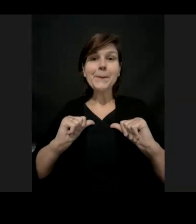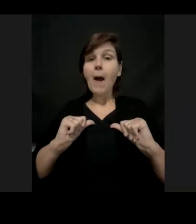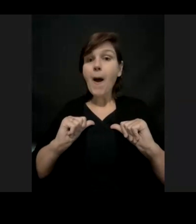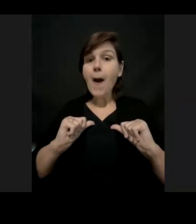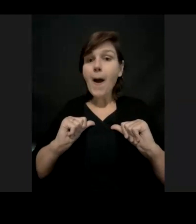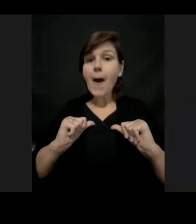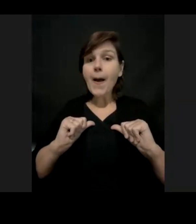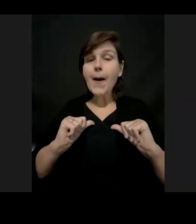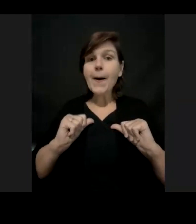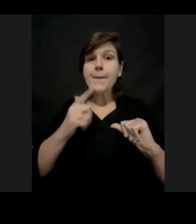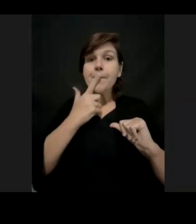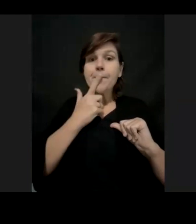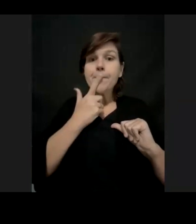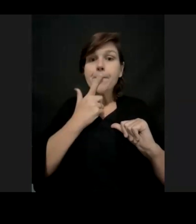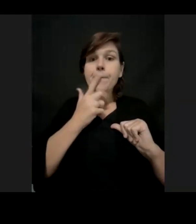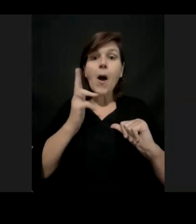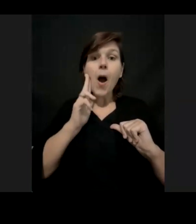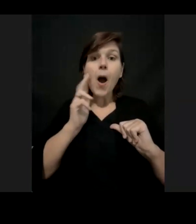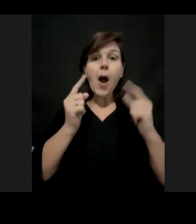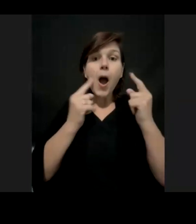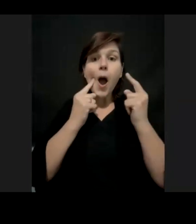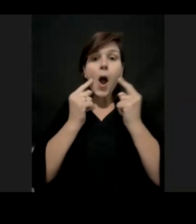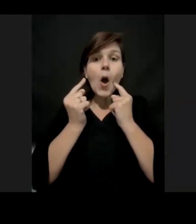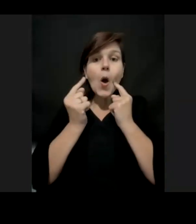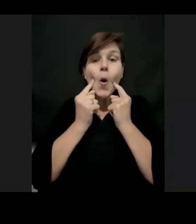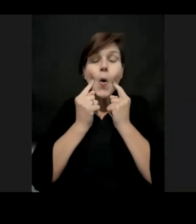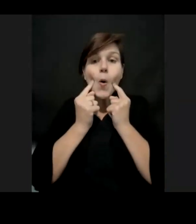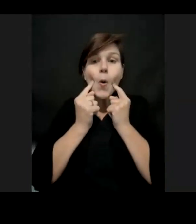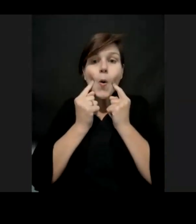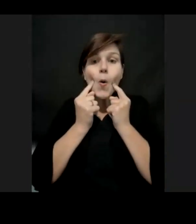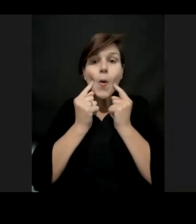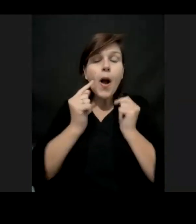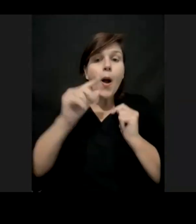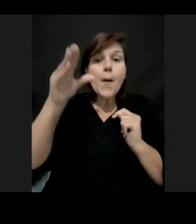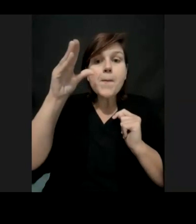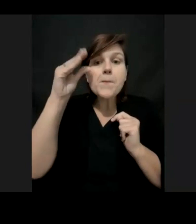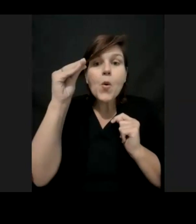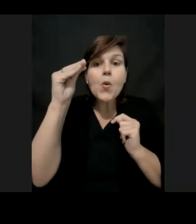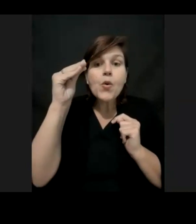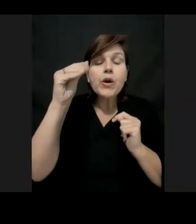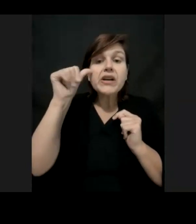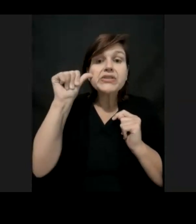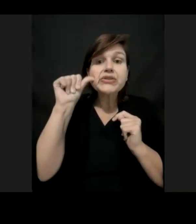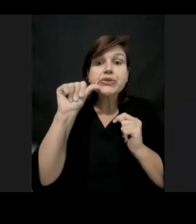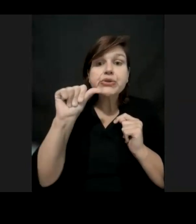Uh-oh! [gasp] Boys and girls! Has anybody seen Marvin?